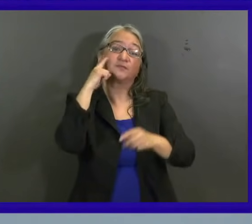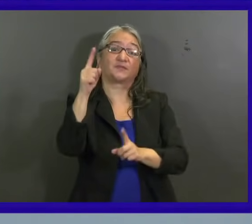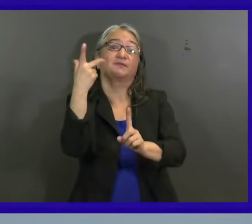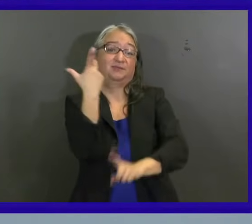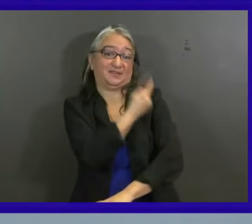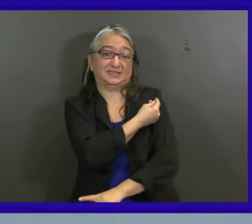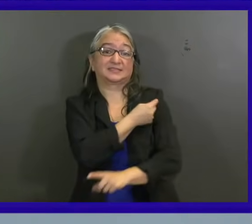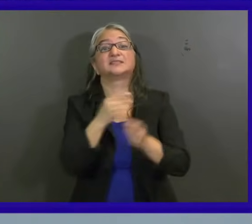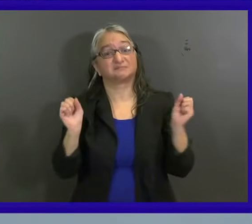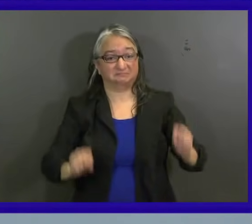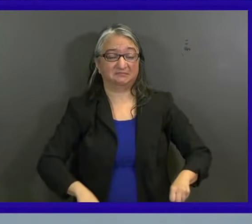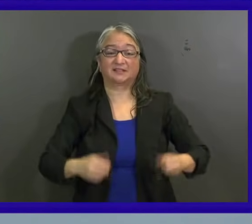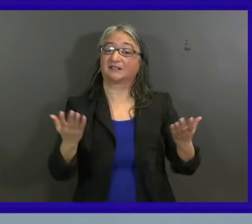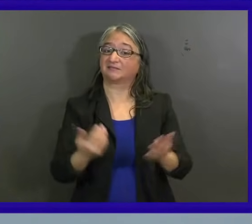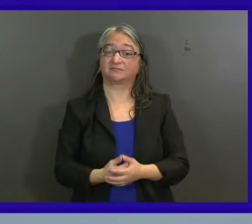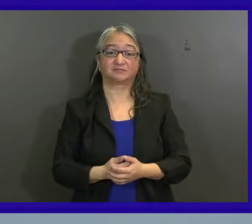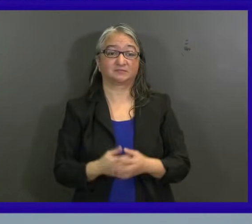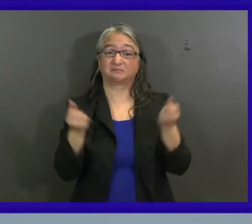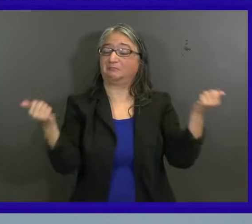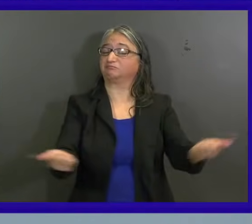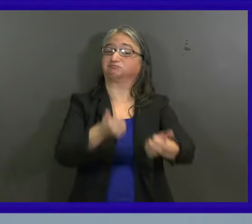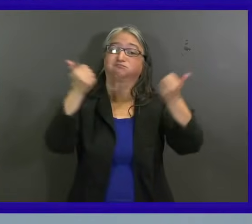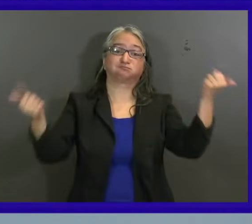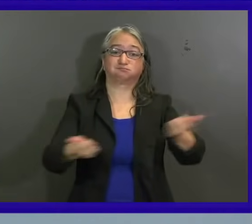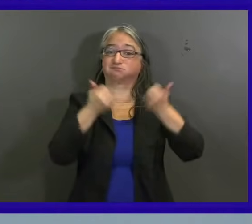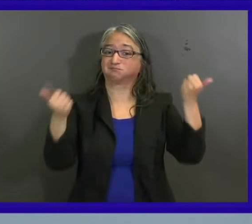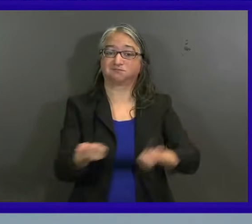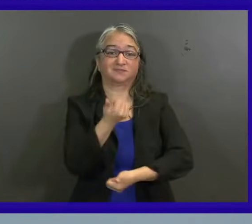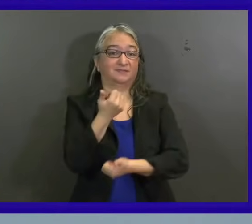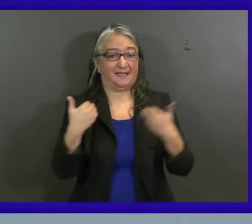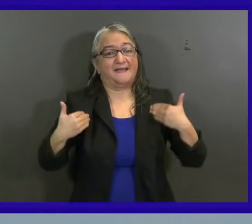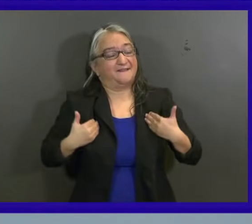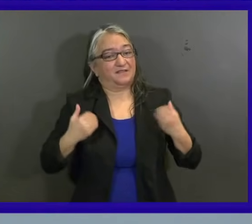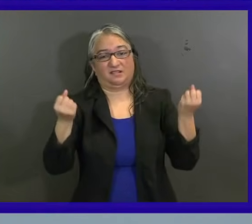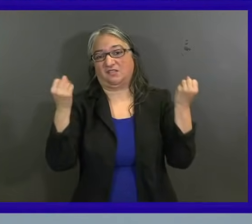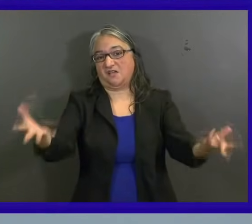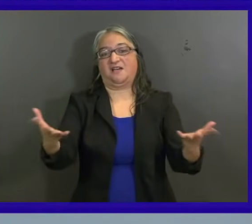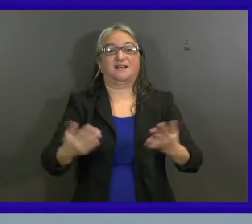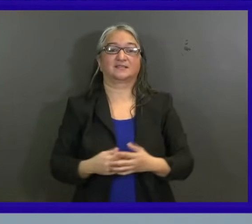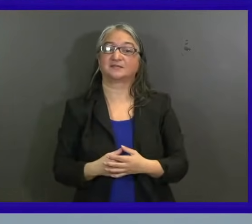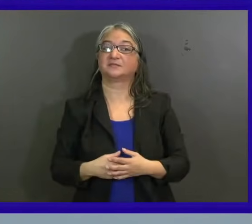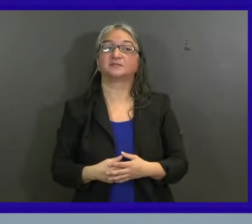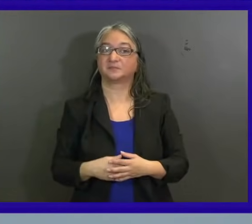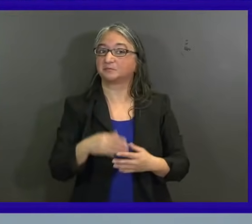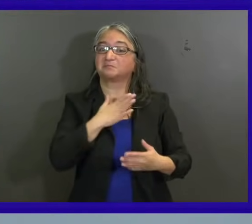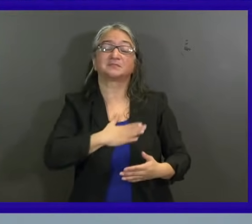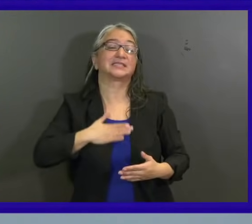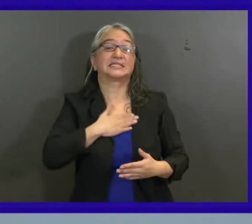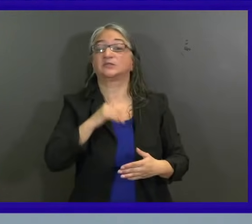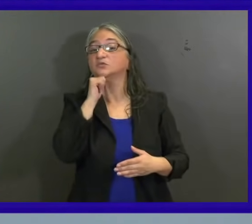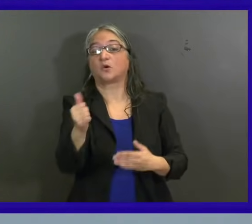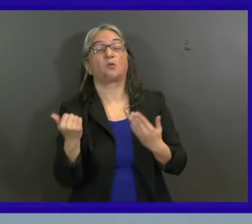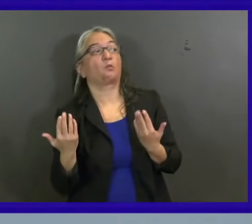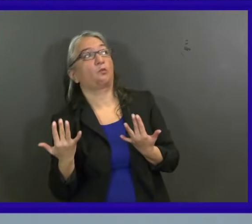of vaccine supply please don't wait another day if you're unsure of the date of your last dose